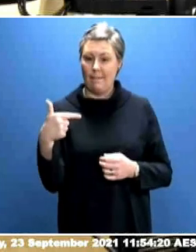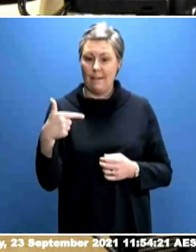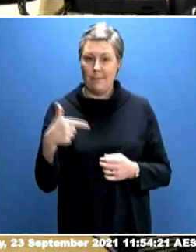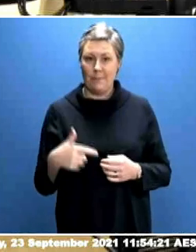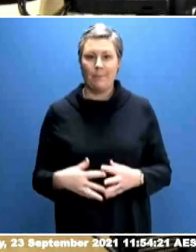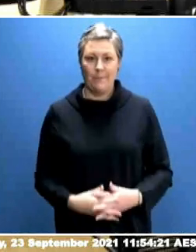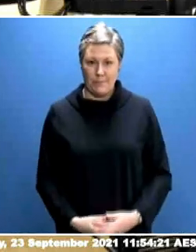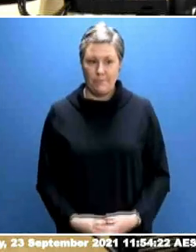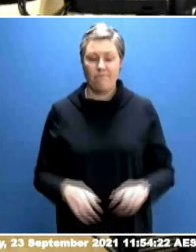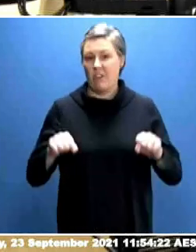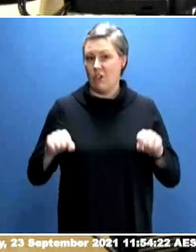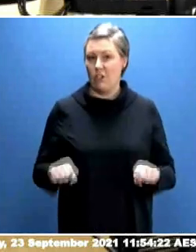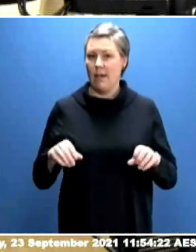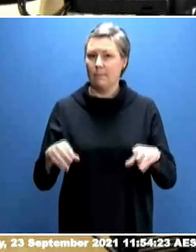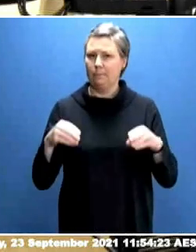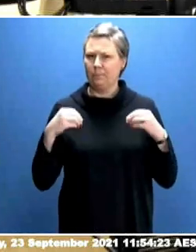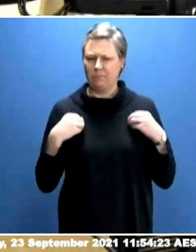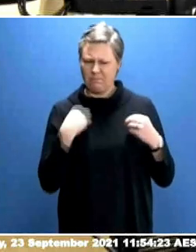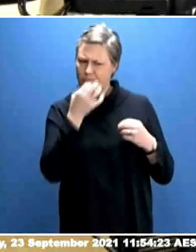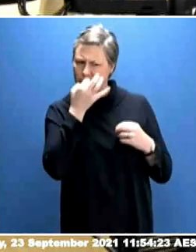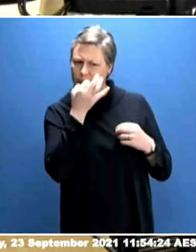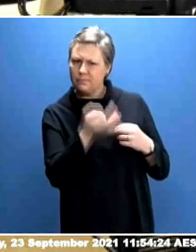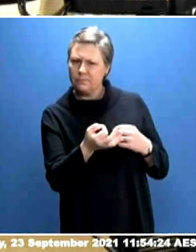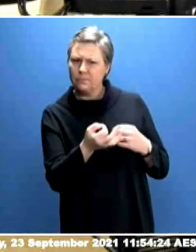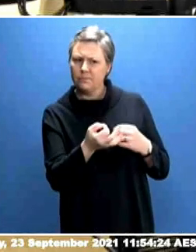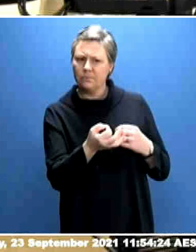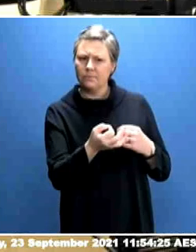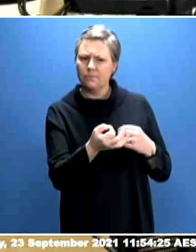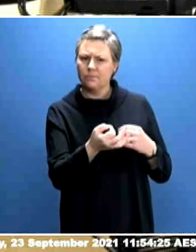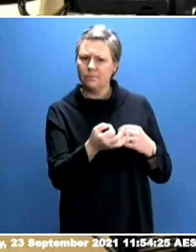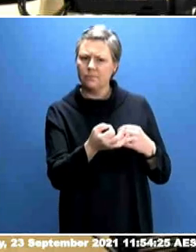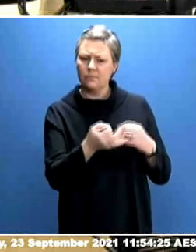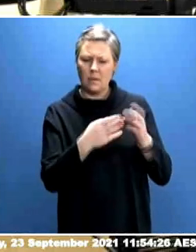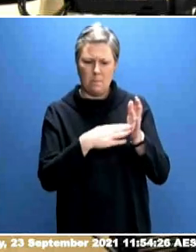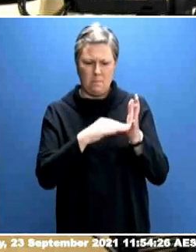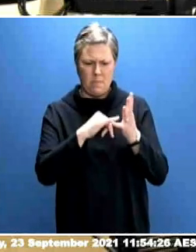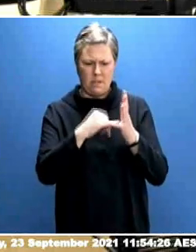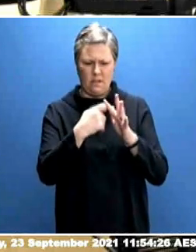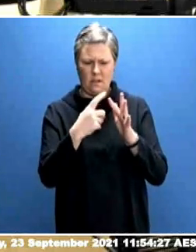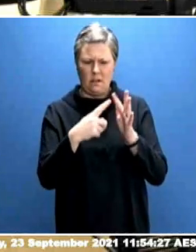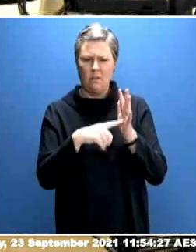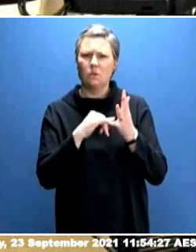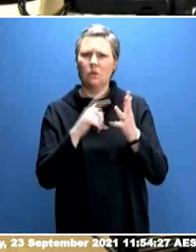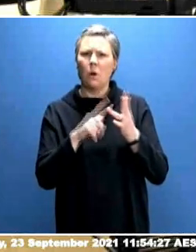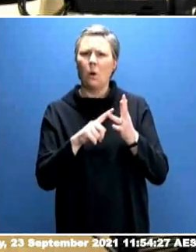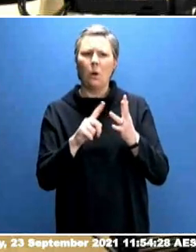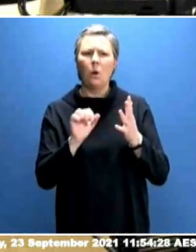Yes, that can be done. What, if I may ask, what doe Ms Kelso's statement or affidavit go to?